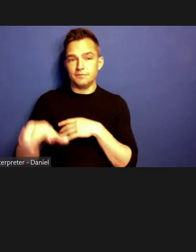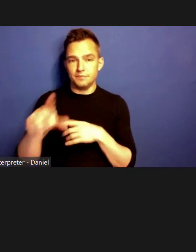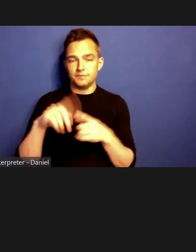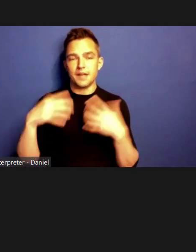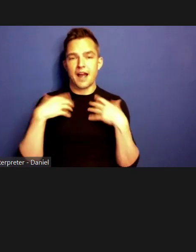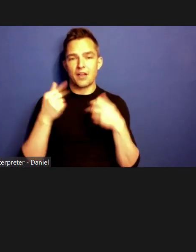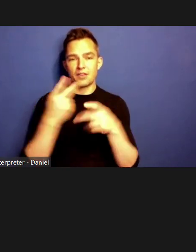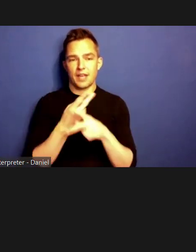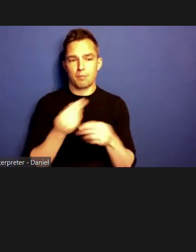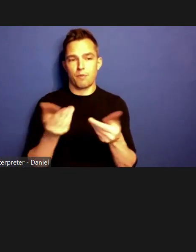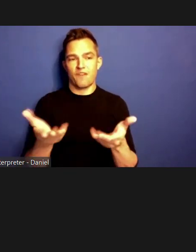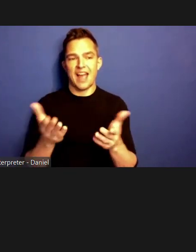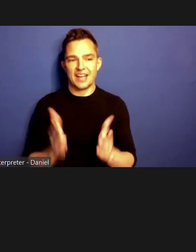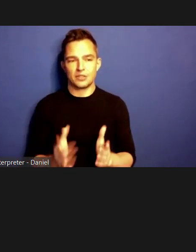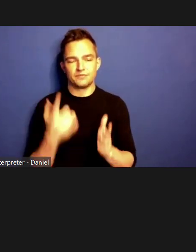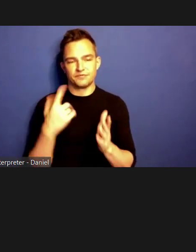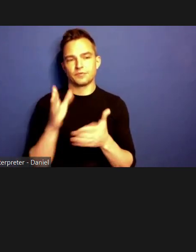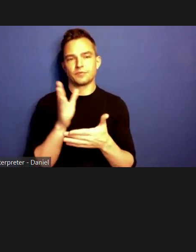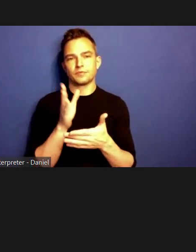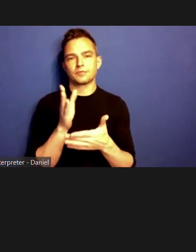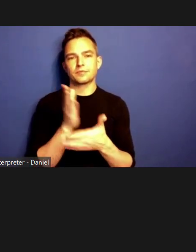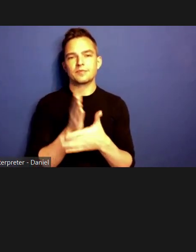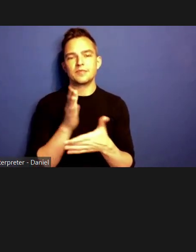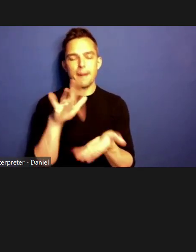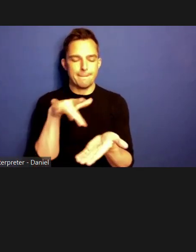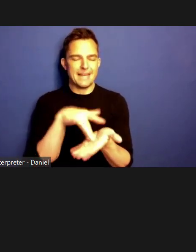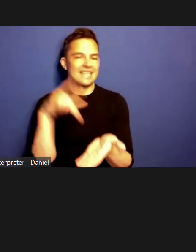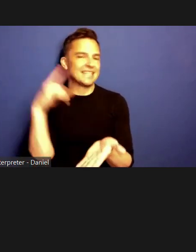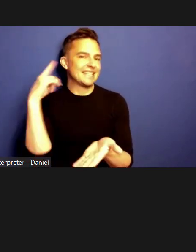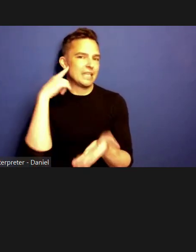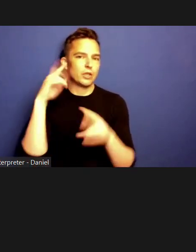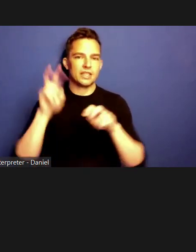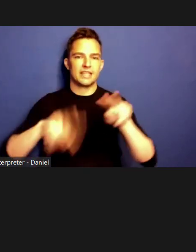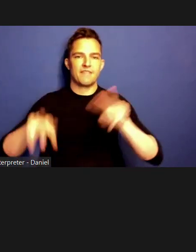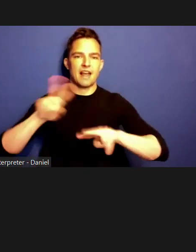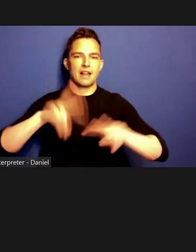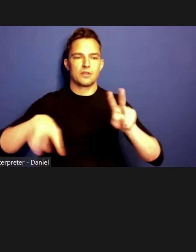William Eiserman: Yeah, and once -- any middle ear problems have